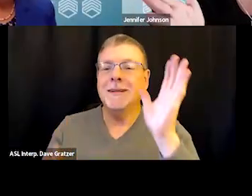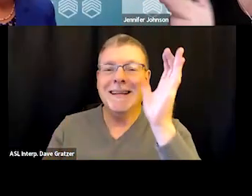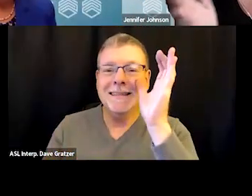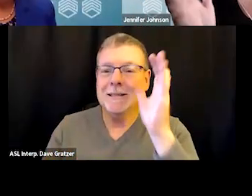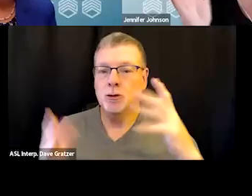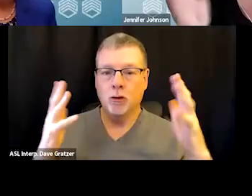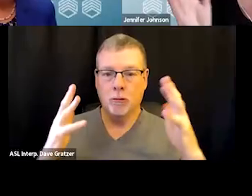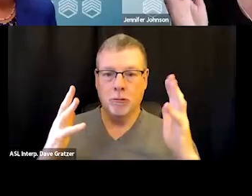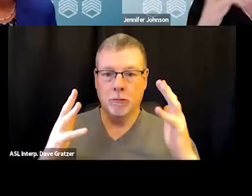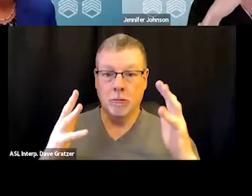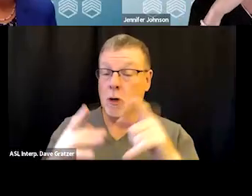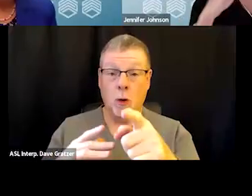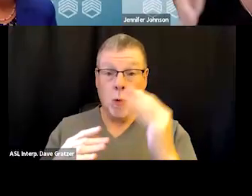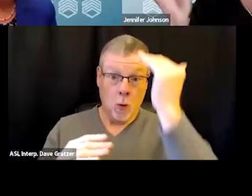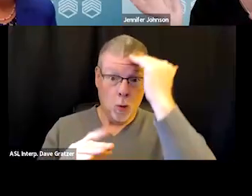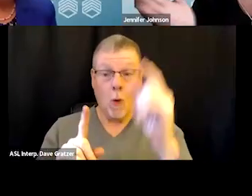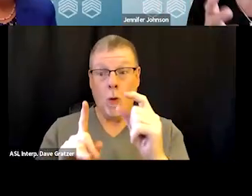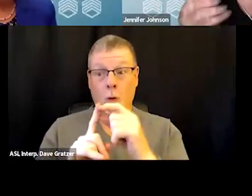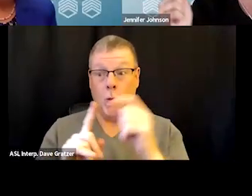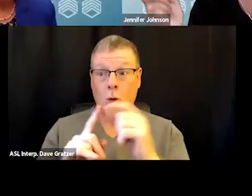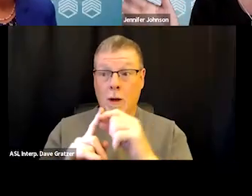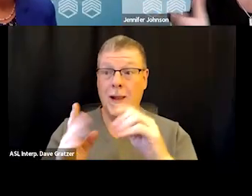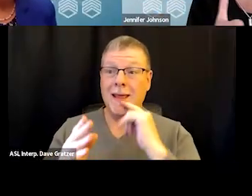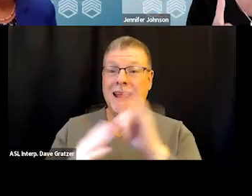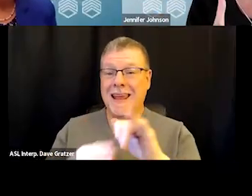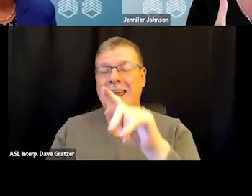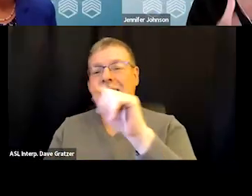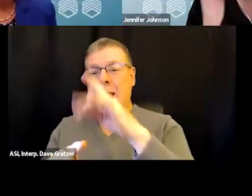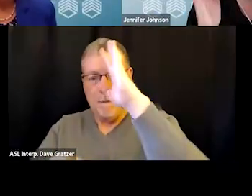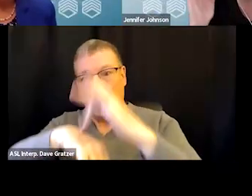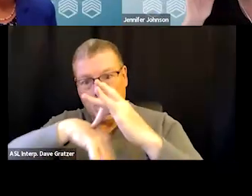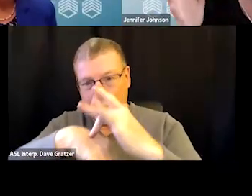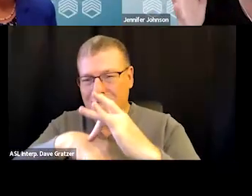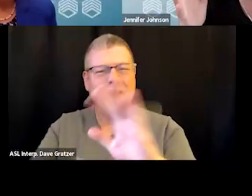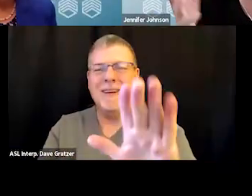gonna maybe know that the word is tangential or perseveration. It doesn't matter.